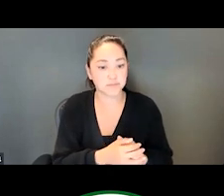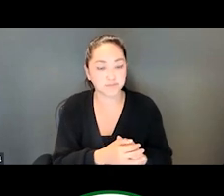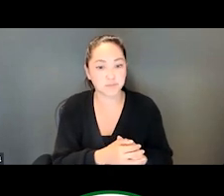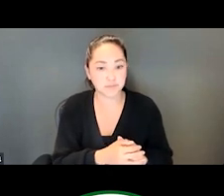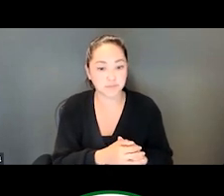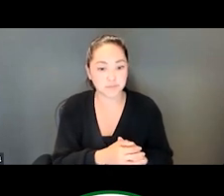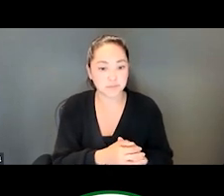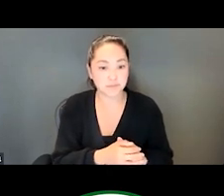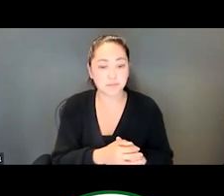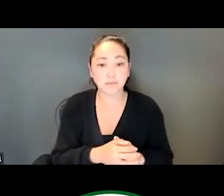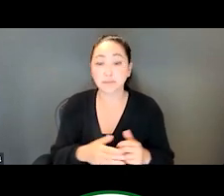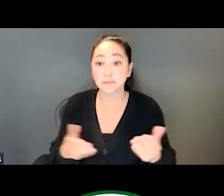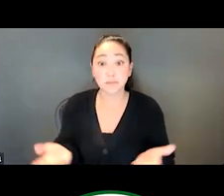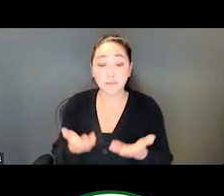So jurisdiction is always important.